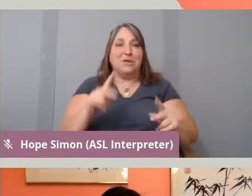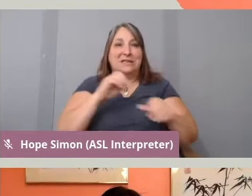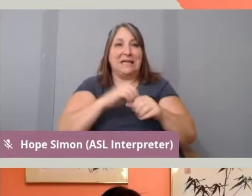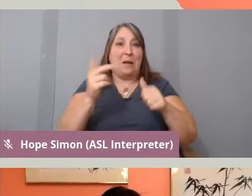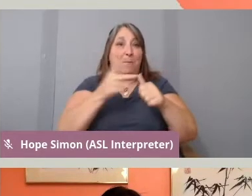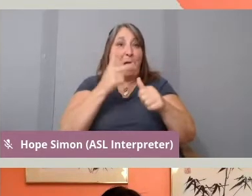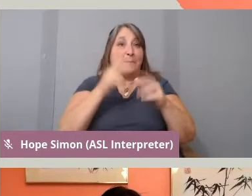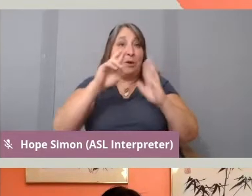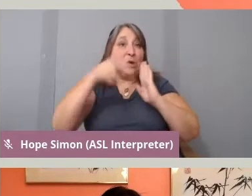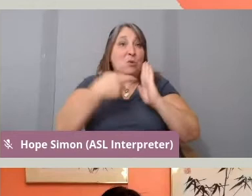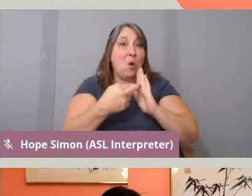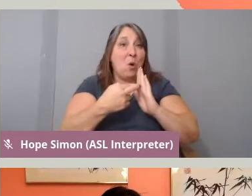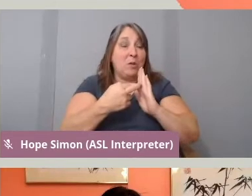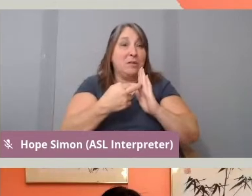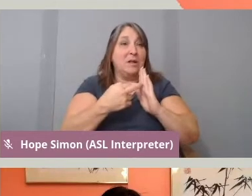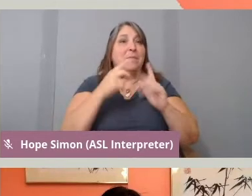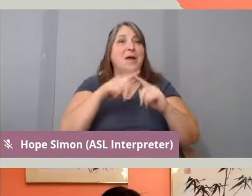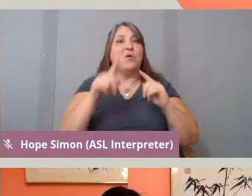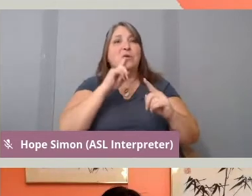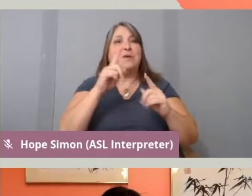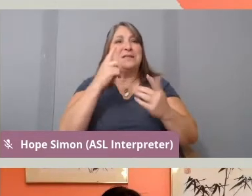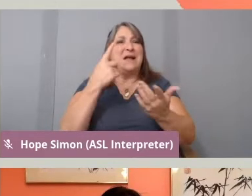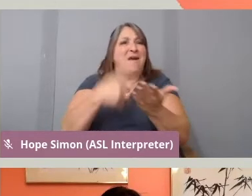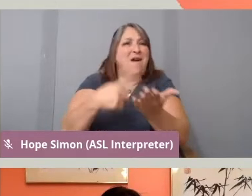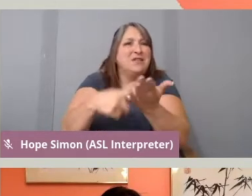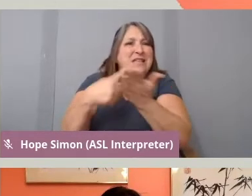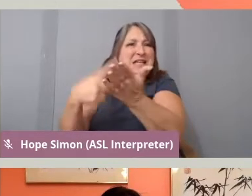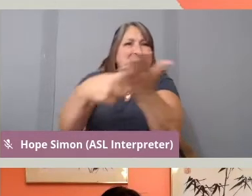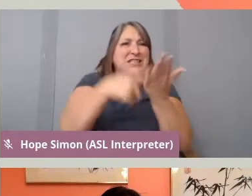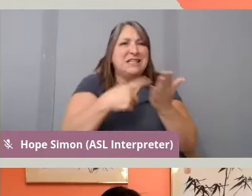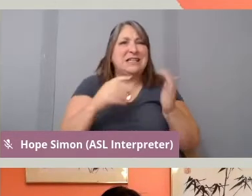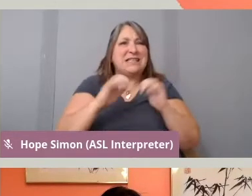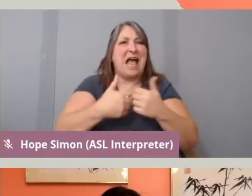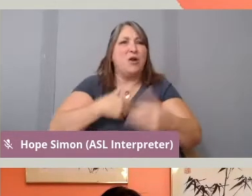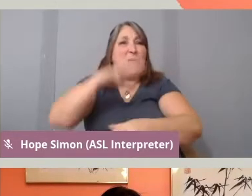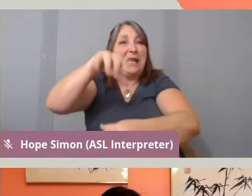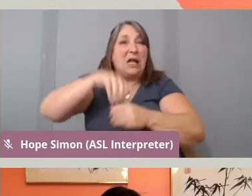but it really was about a conversation of how do we include not only the perspectives